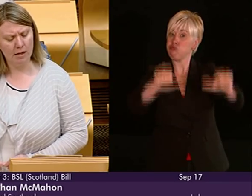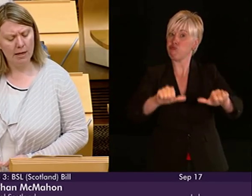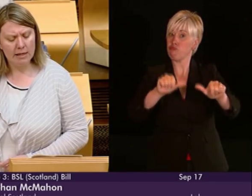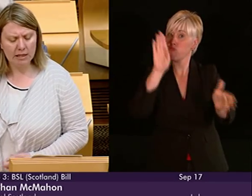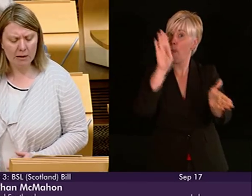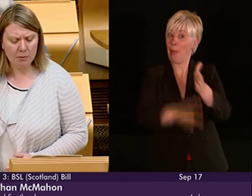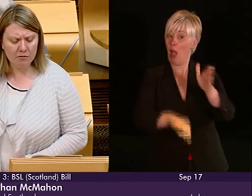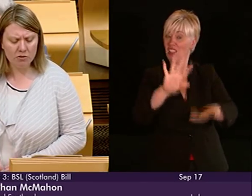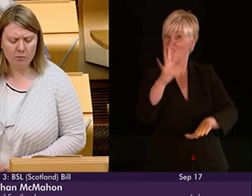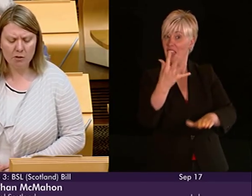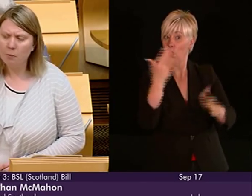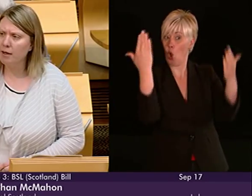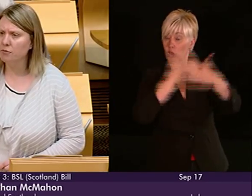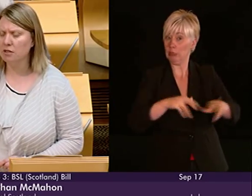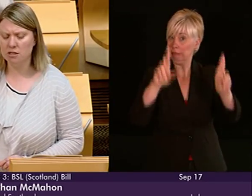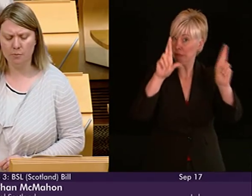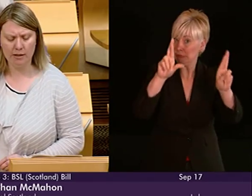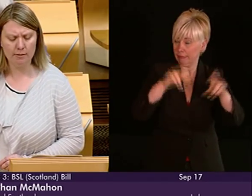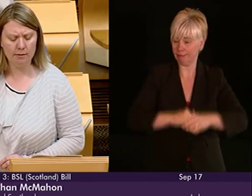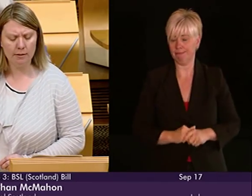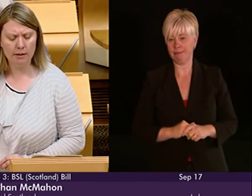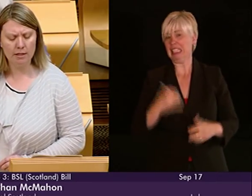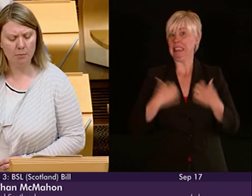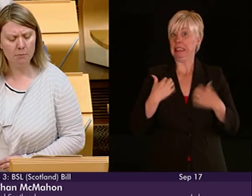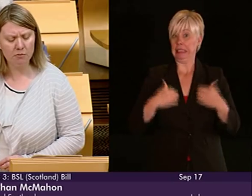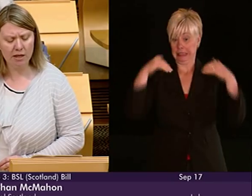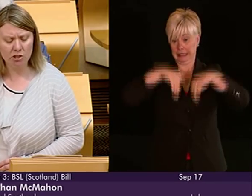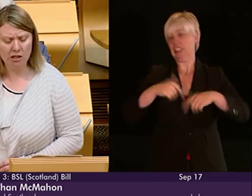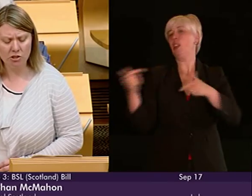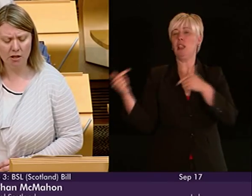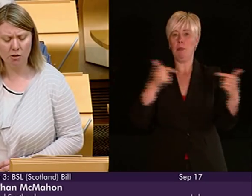It is a great privilege for me to take part in the debate. As a member of the Education